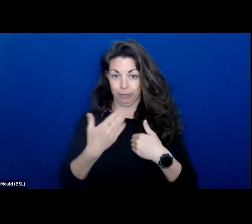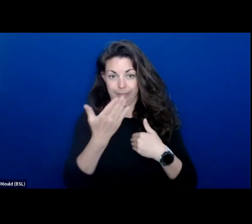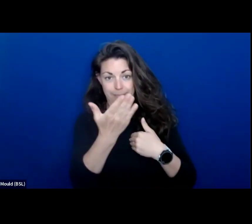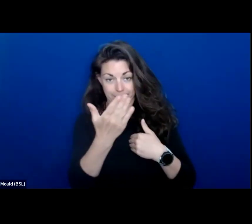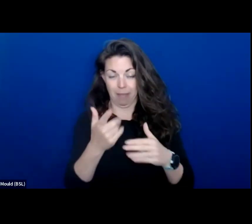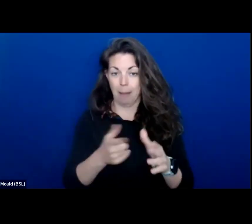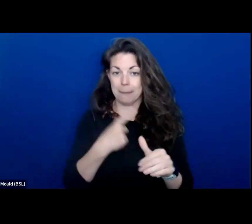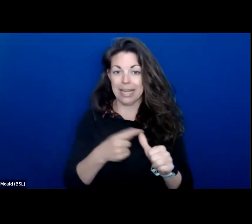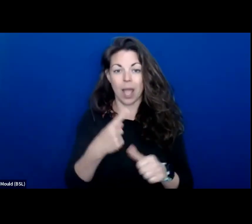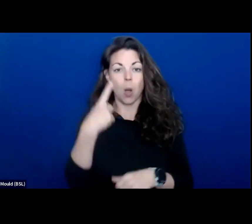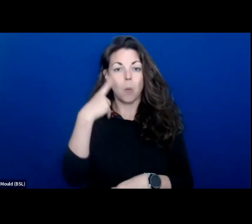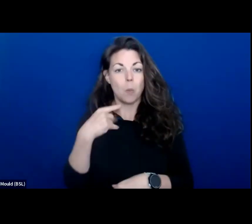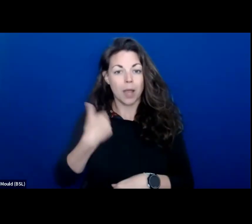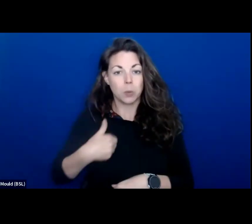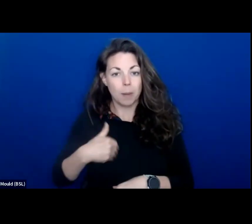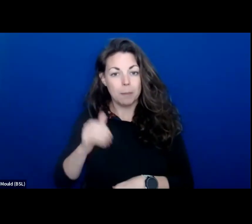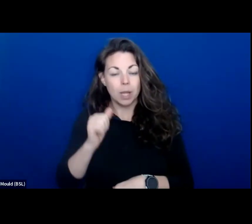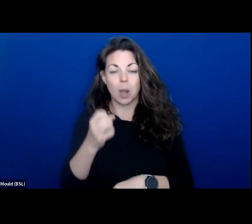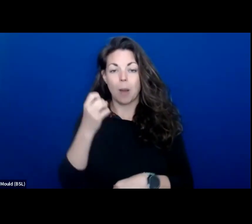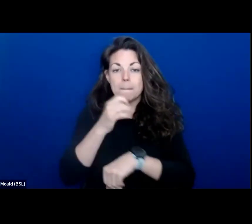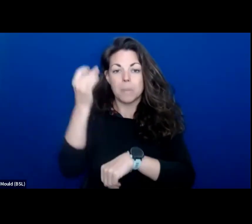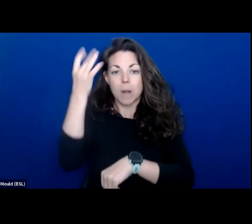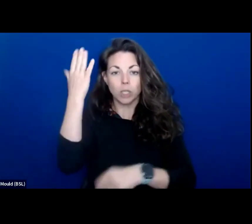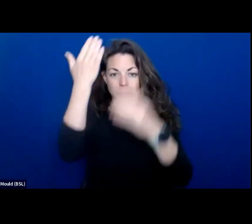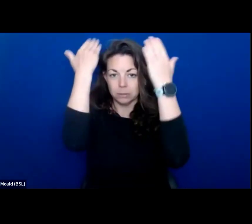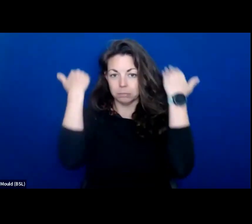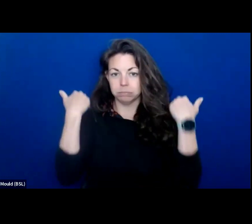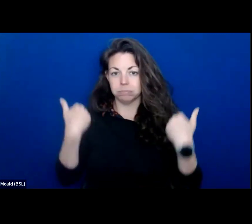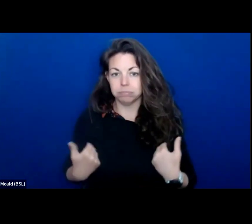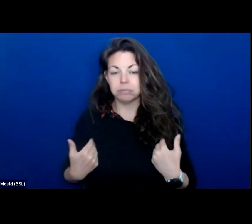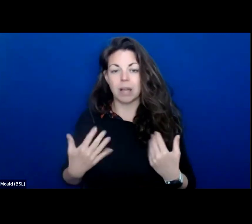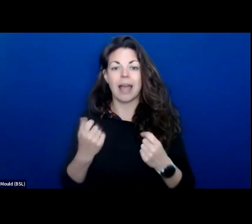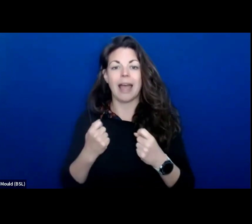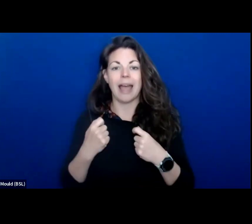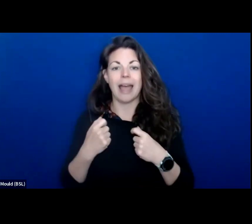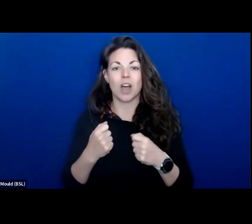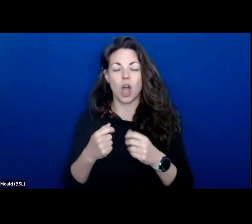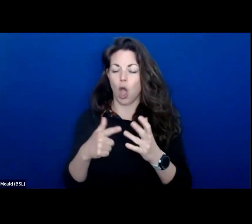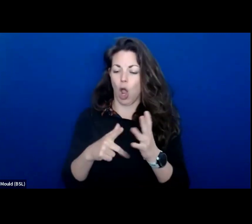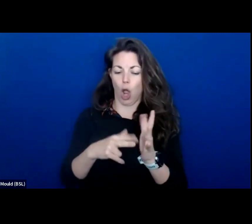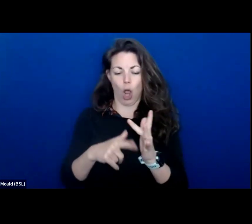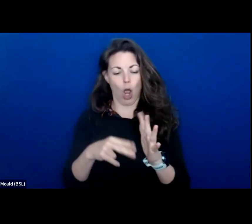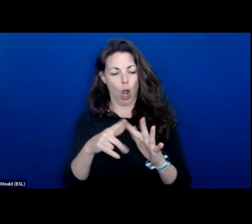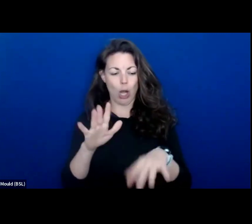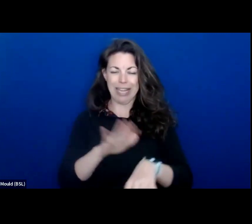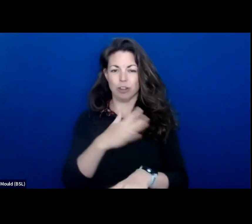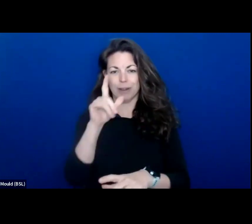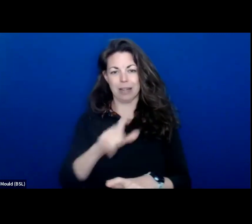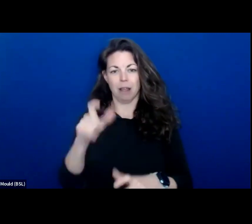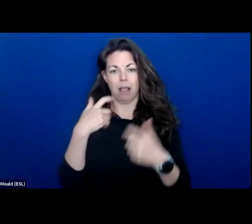a white woman with blonde hair, and I'm wearing a olive colored top with a, a burgundy jacket,